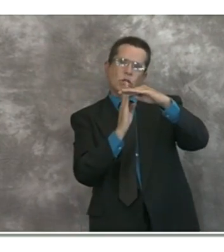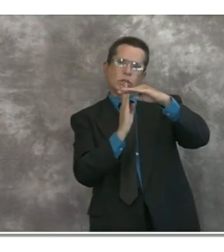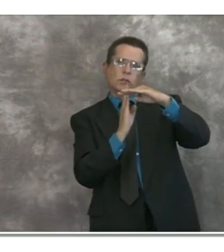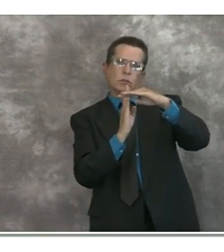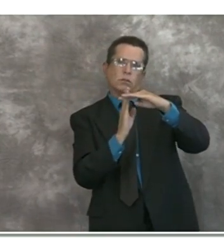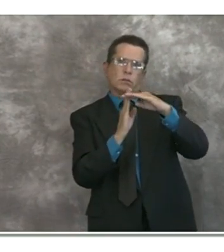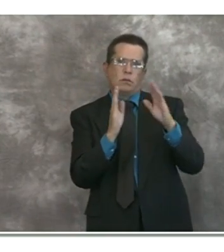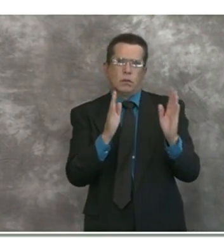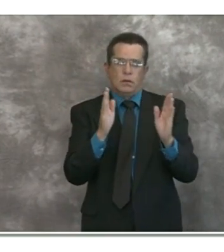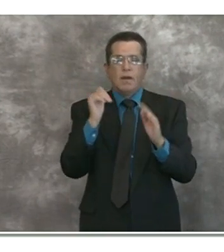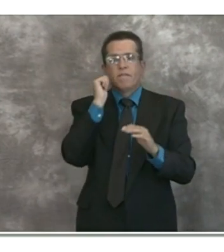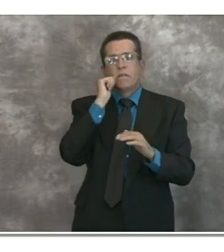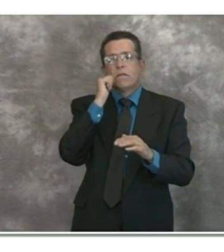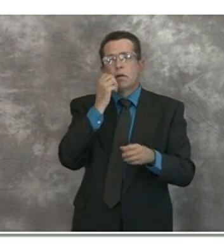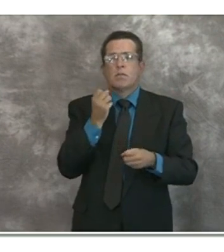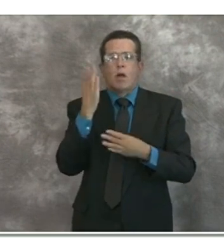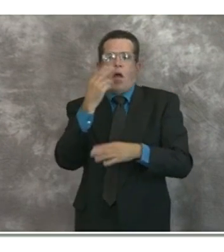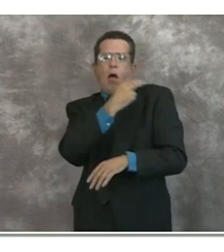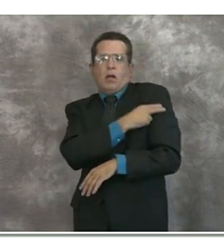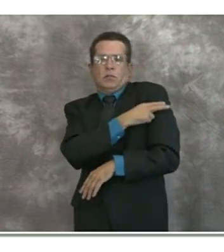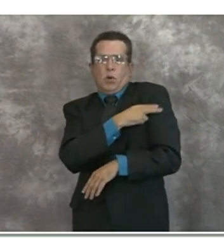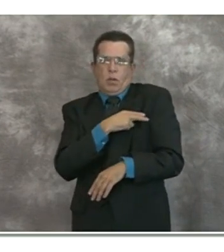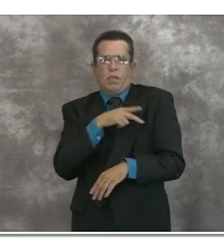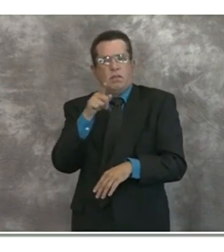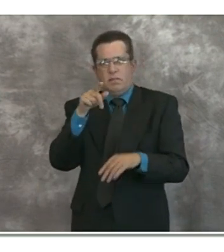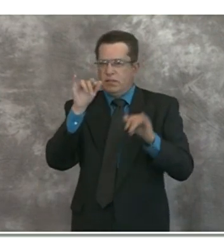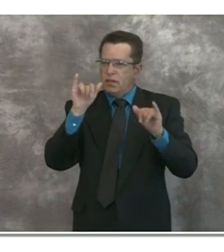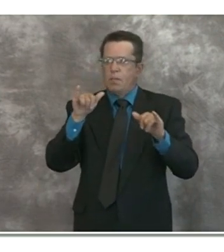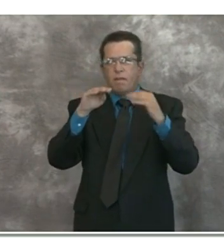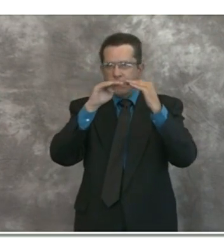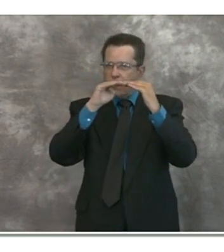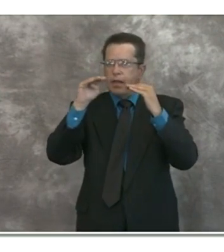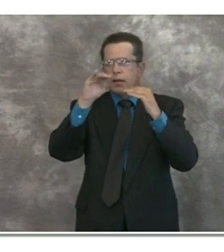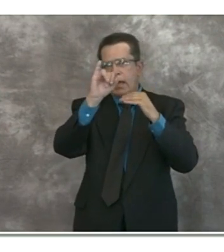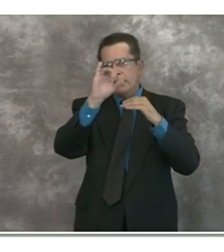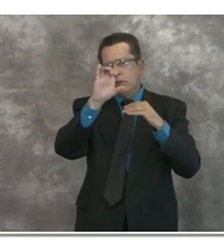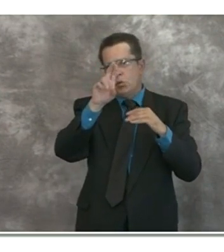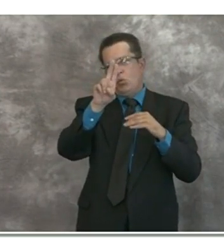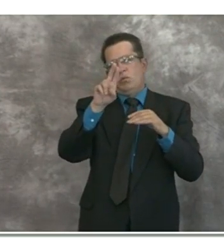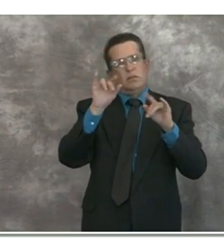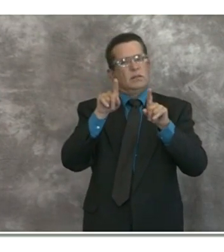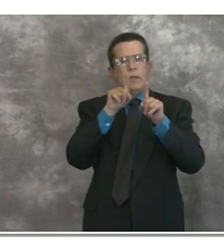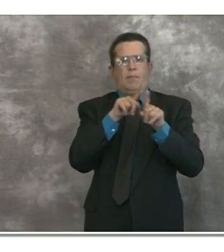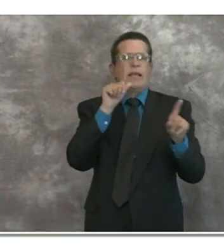POSITIVE ARE 14 DAY AVERAGE THERE SAID 3.1%. ALL RIGHT SO WE WILL KEEP AN EYE ON THAT